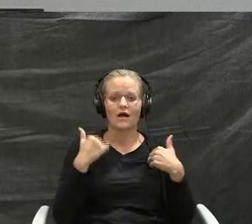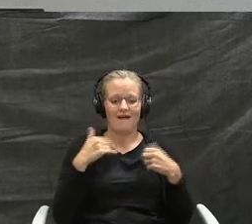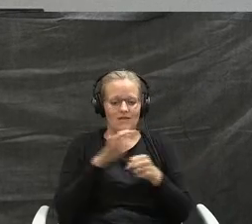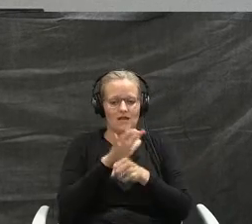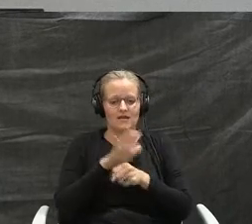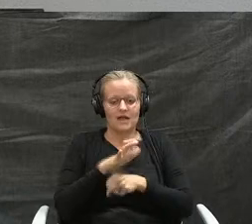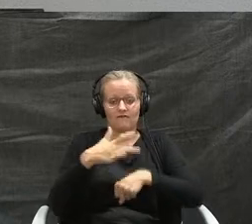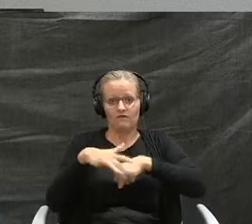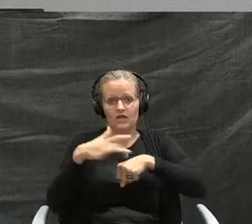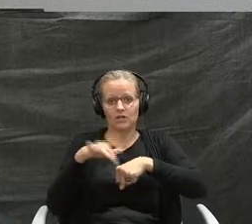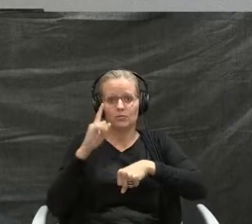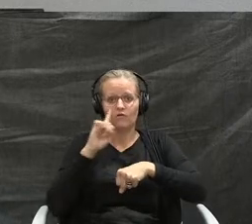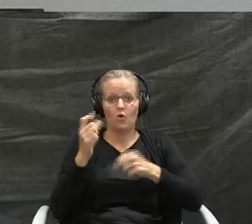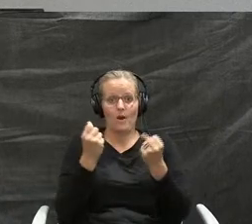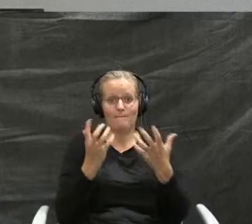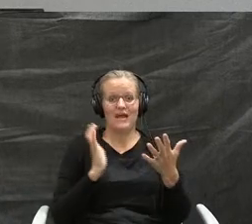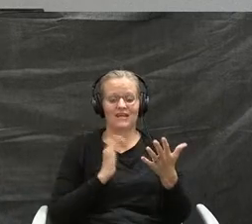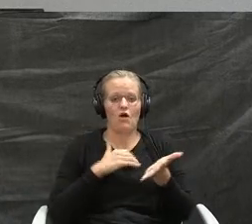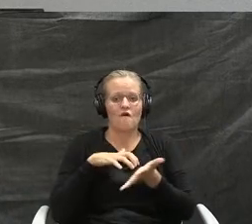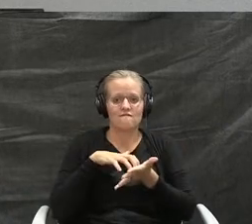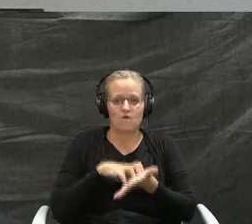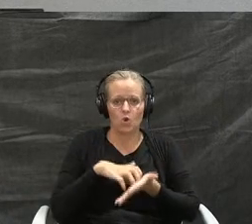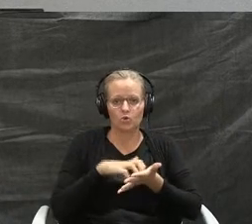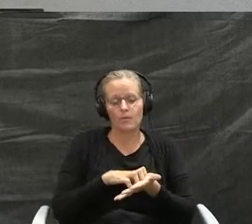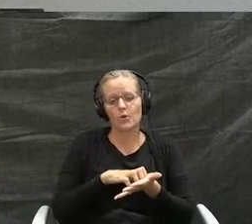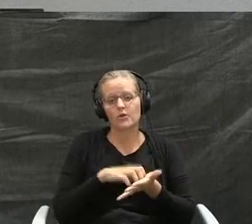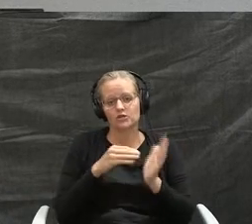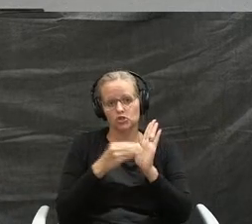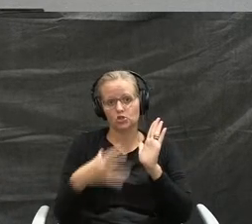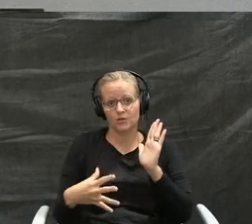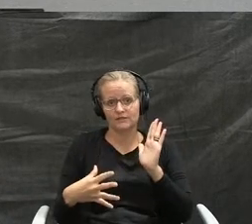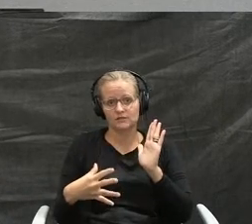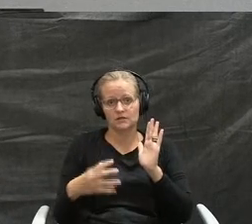vulnerable students. And so those those are going to help